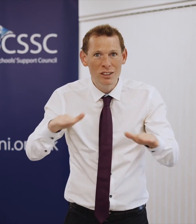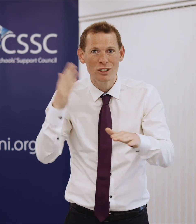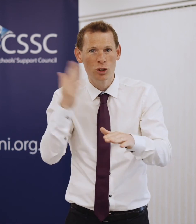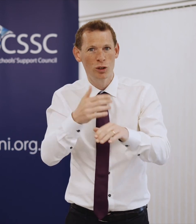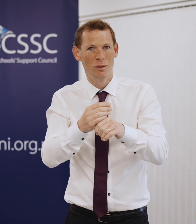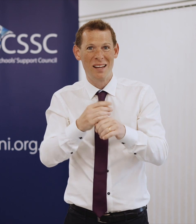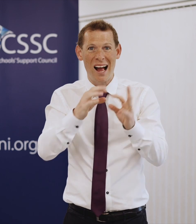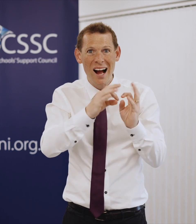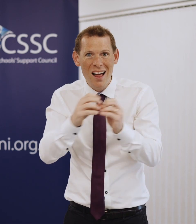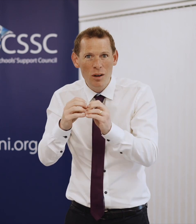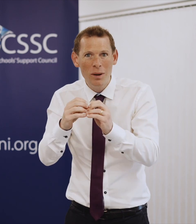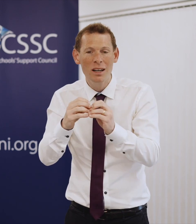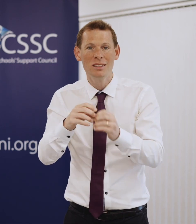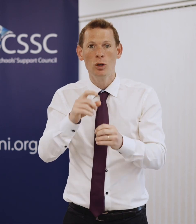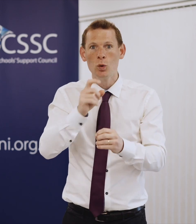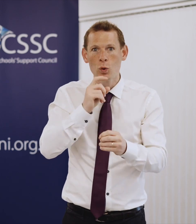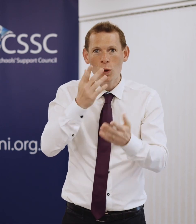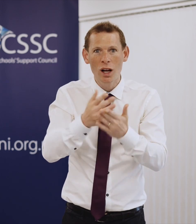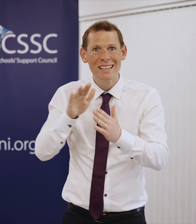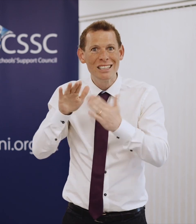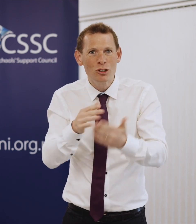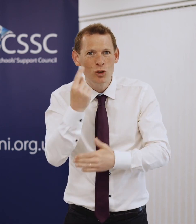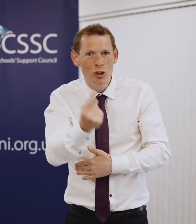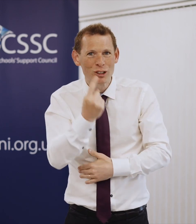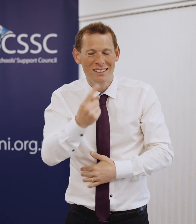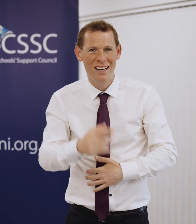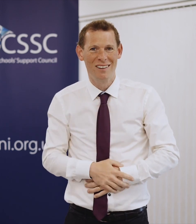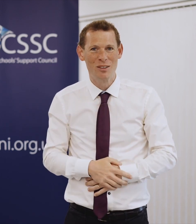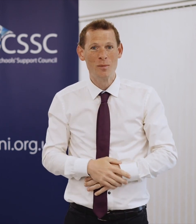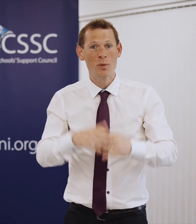deaf community, or any deaf child. If you know the alphabet then you can introduce